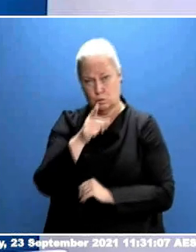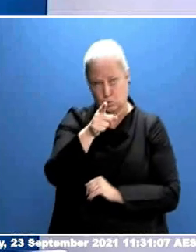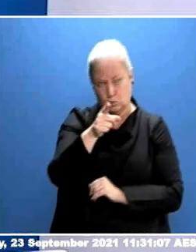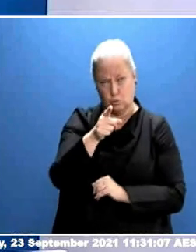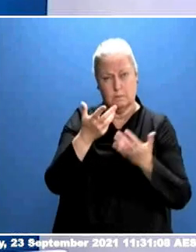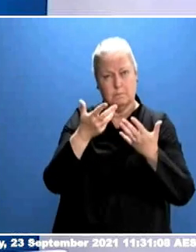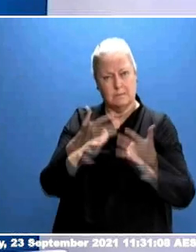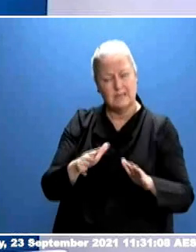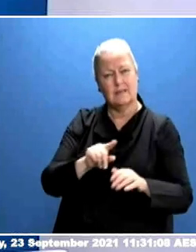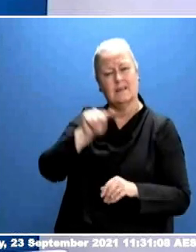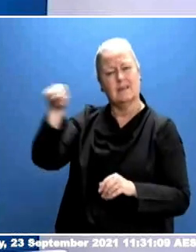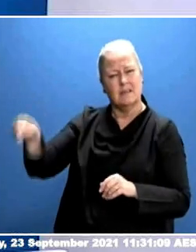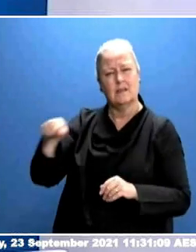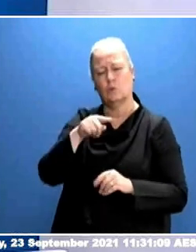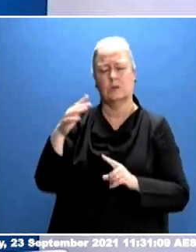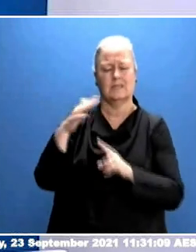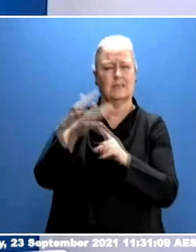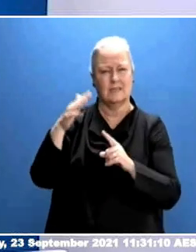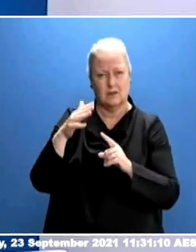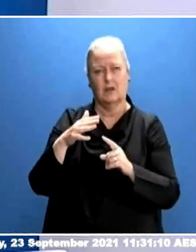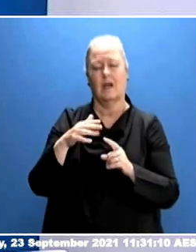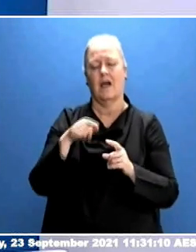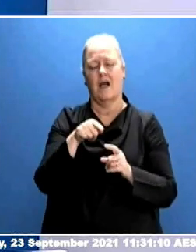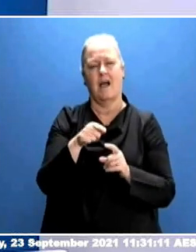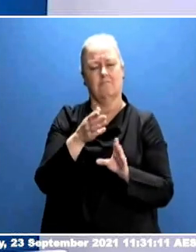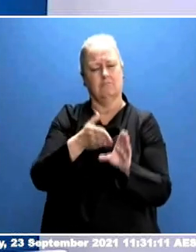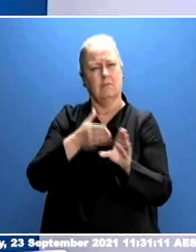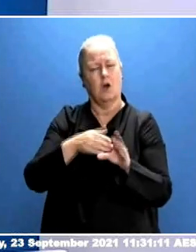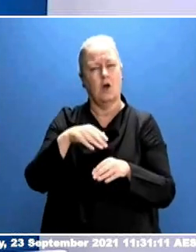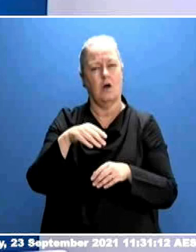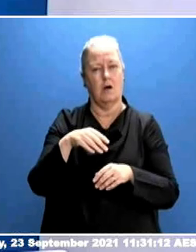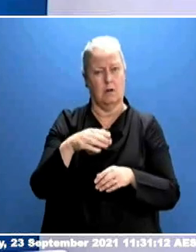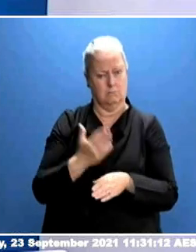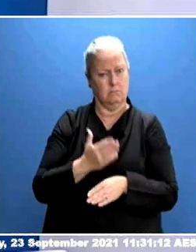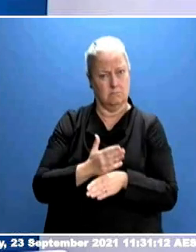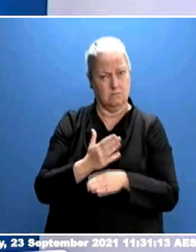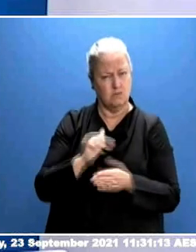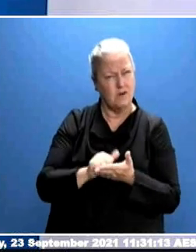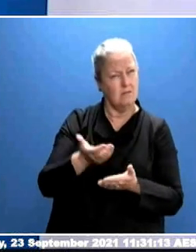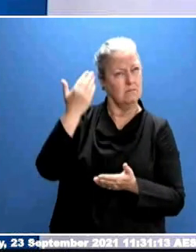as a senior clinical psychologist since 2014; is that right? 2016, yes.